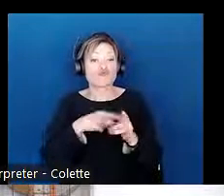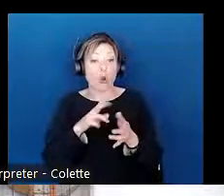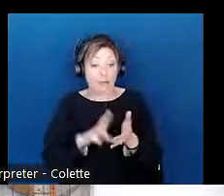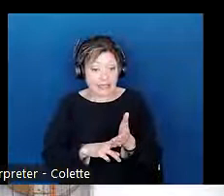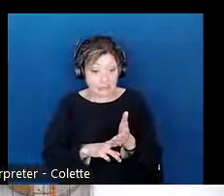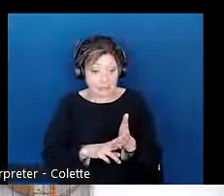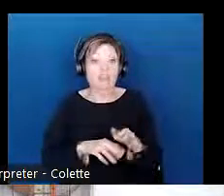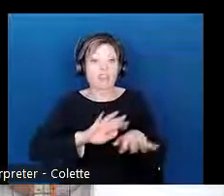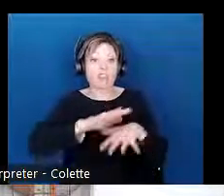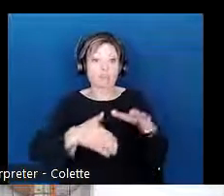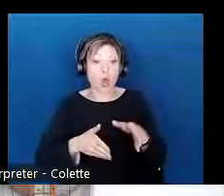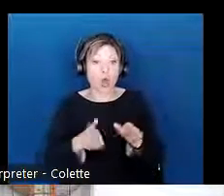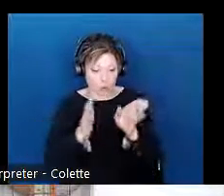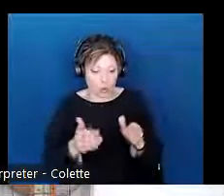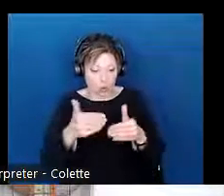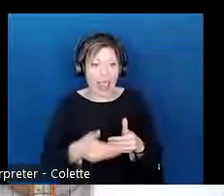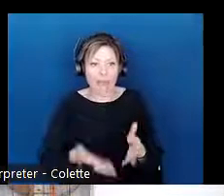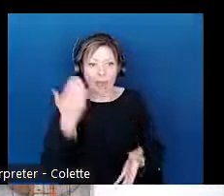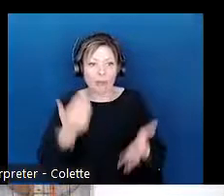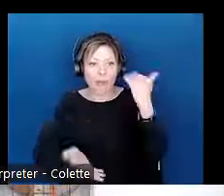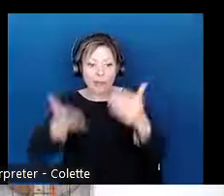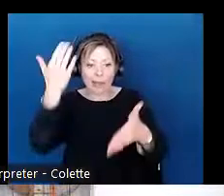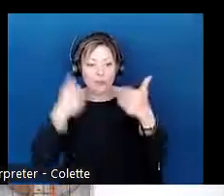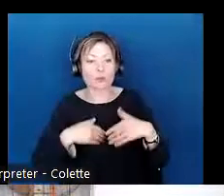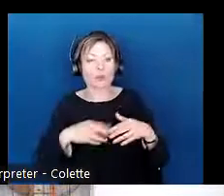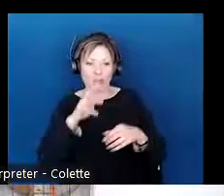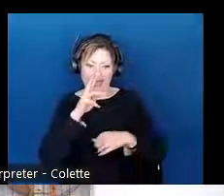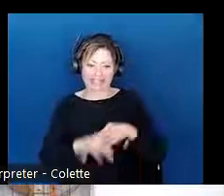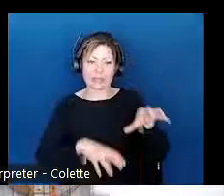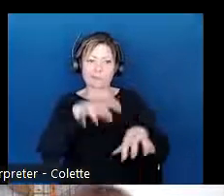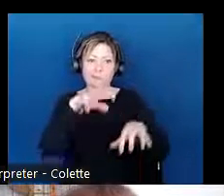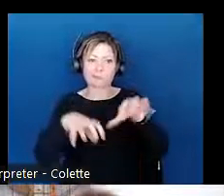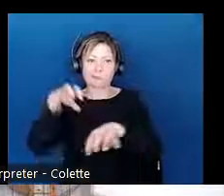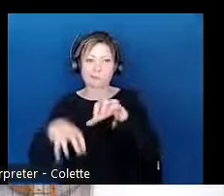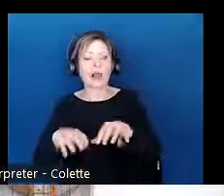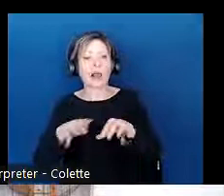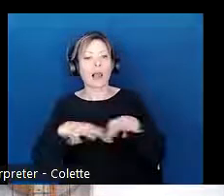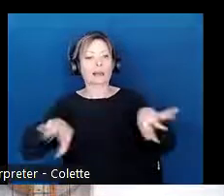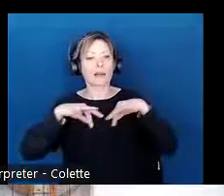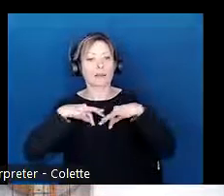them in this sort of Patchwork um so that the it's still able to the Heather's still able to grow